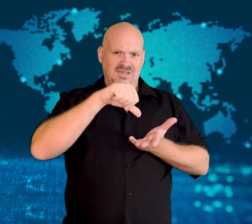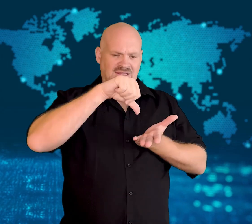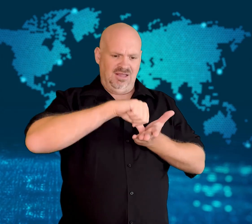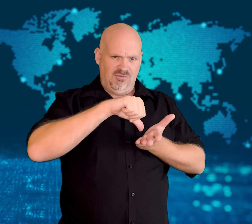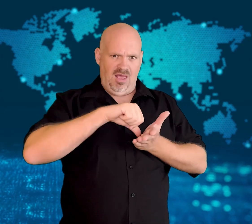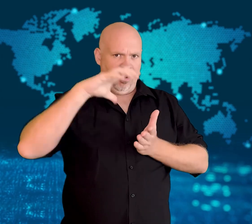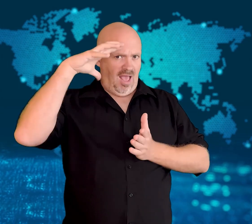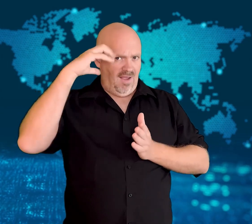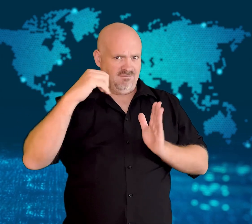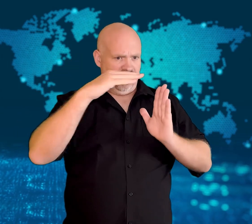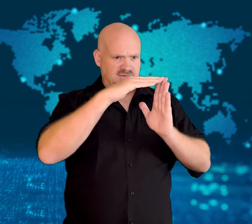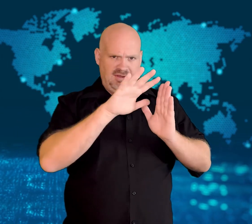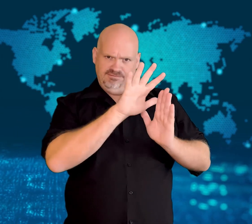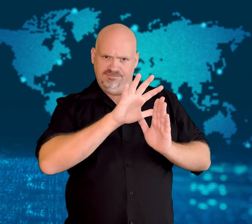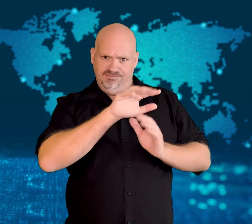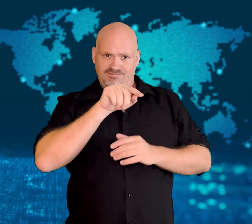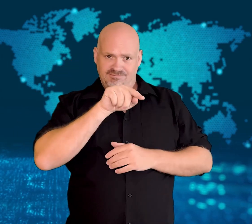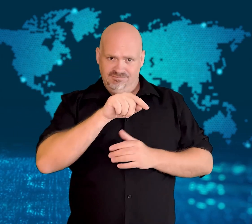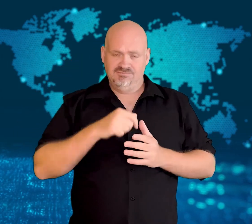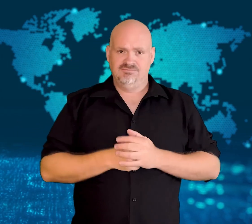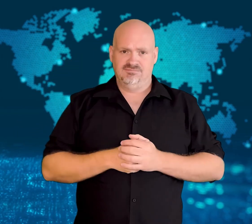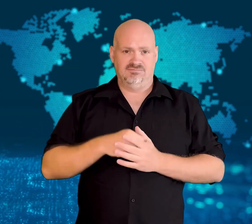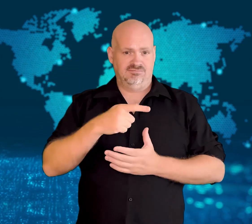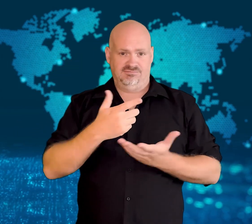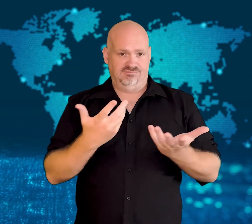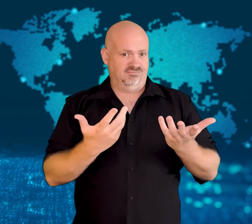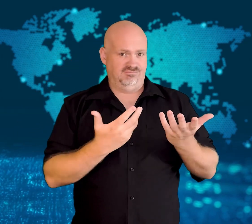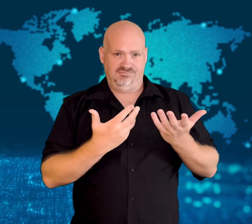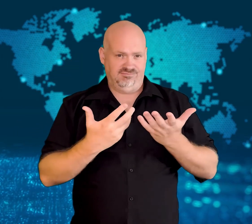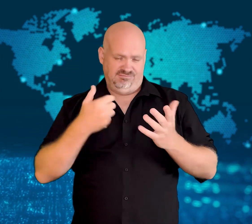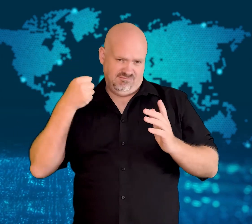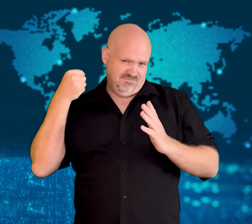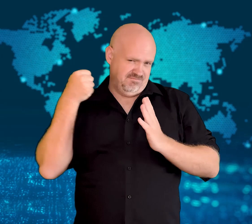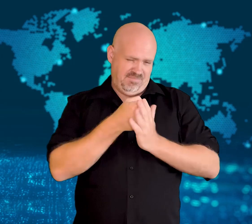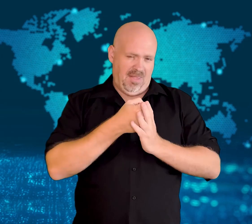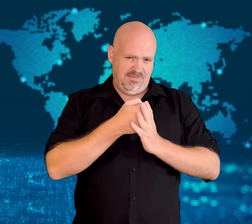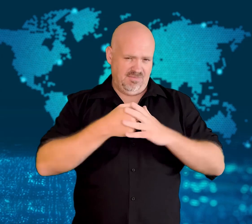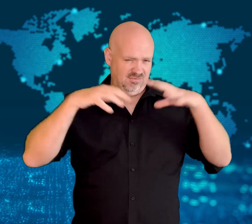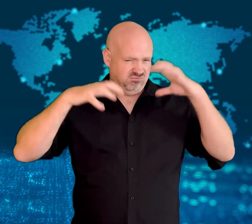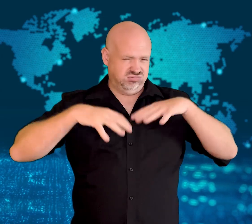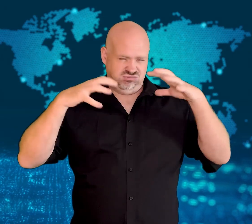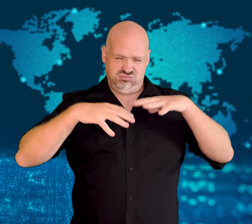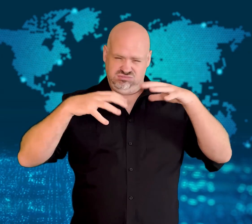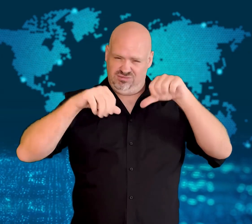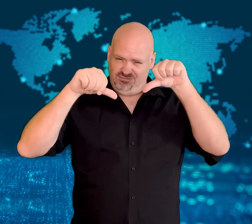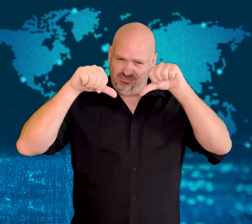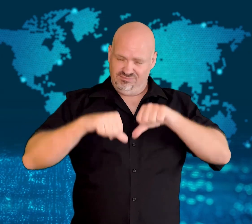between Iran and Afghanistan, has been the hardest hit province.